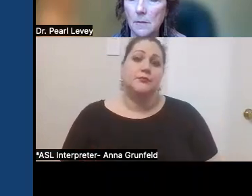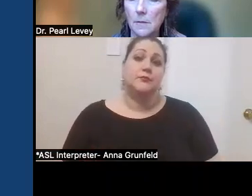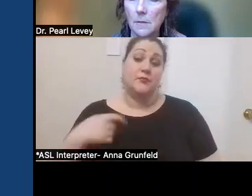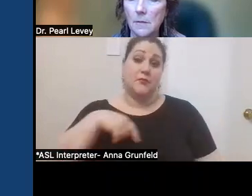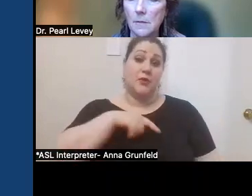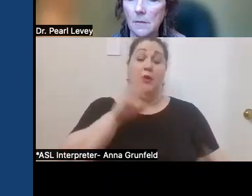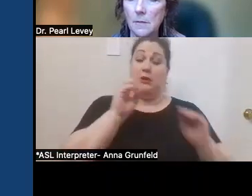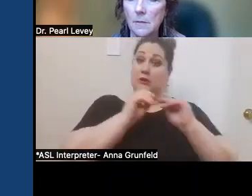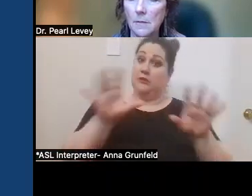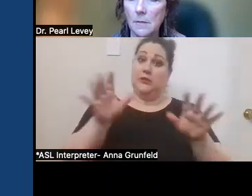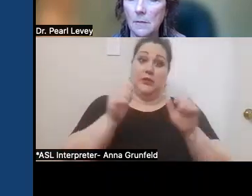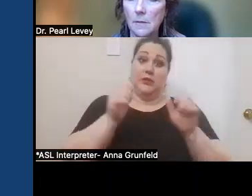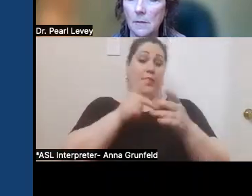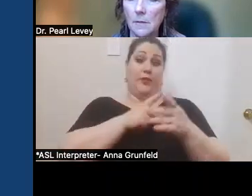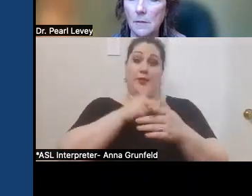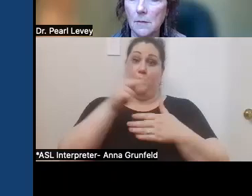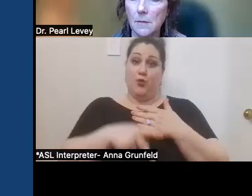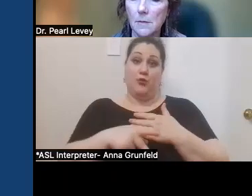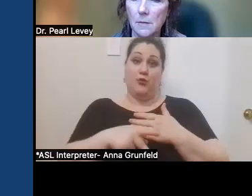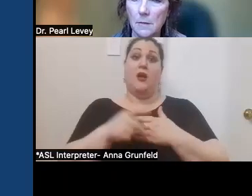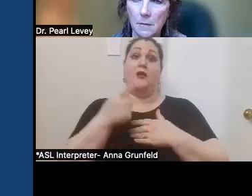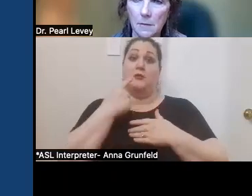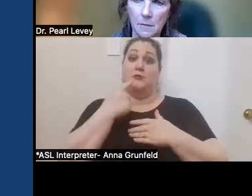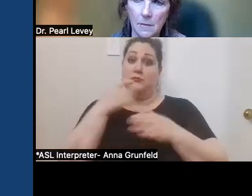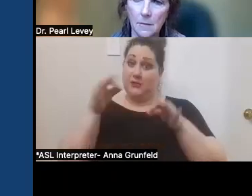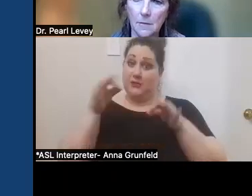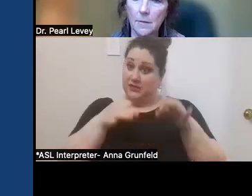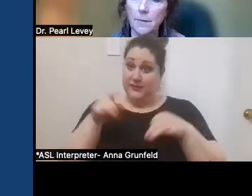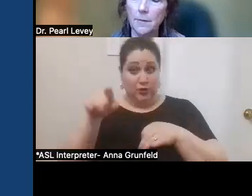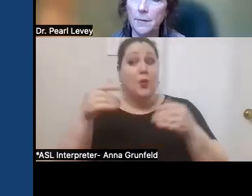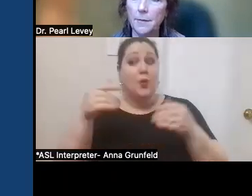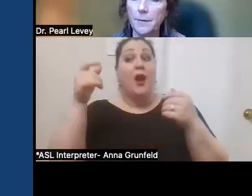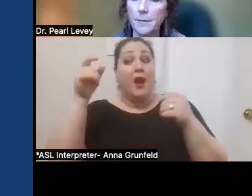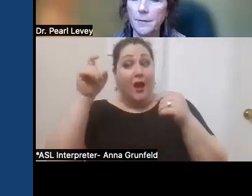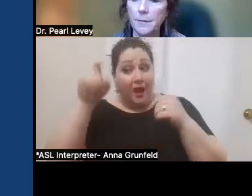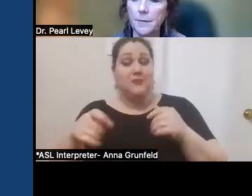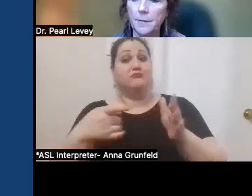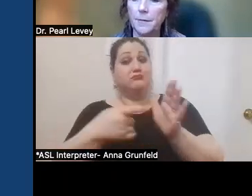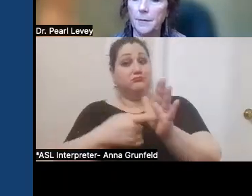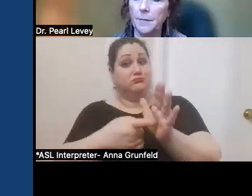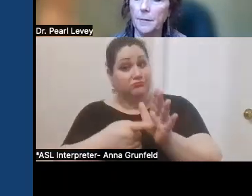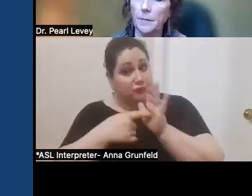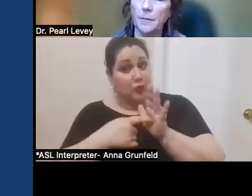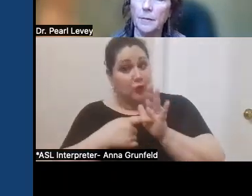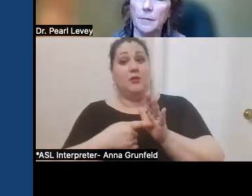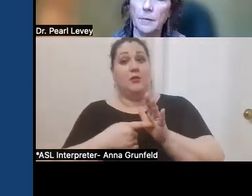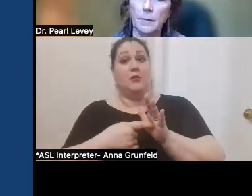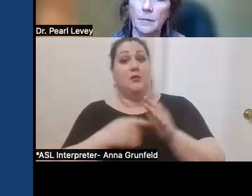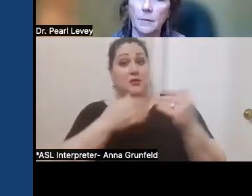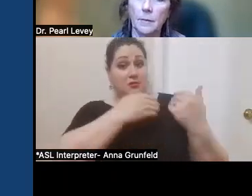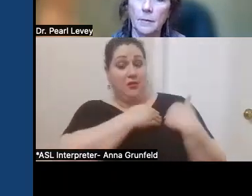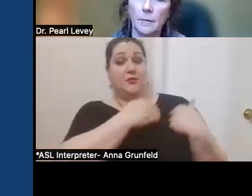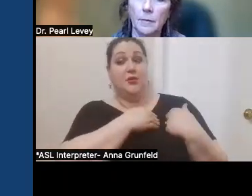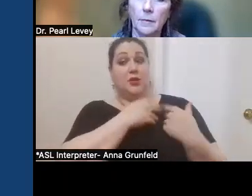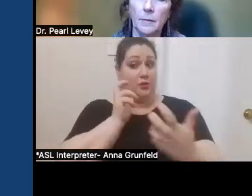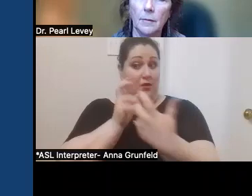it's an obligation to, to, to accommodate and they tried to worry about this, worry about that and we